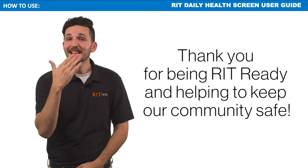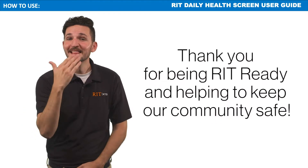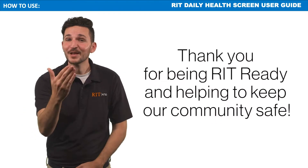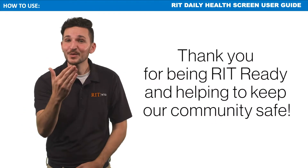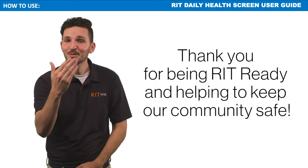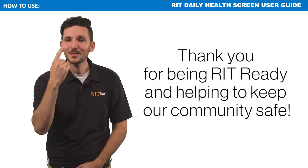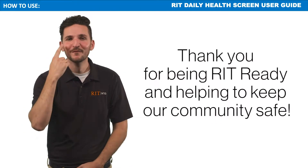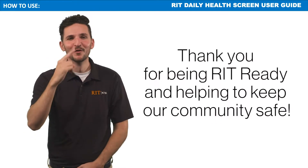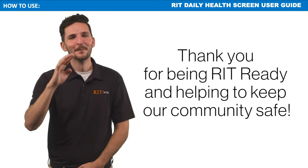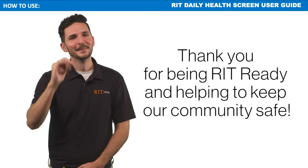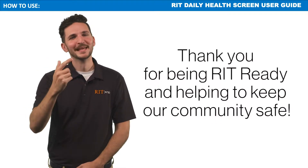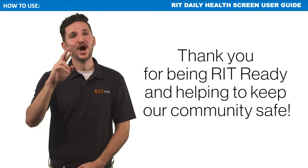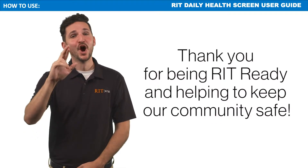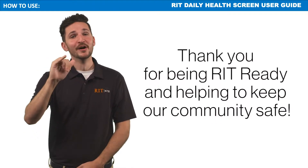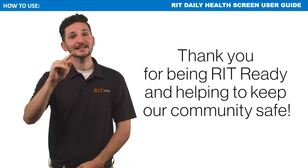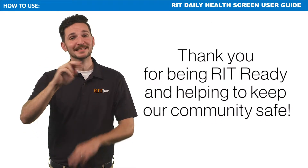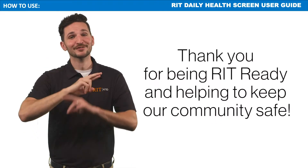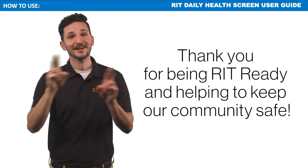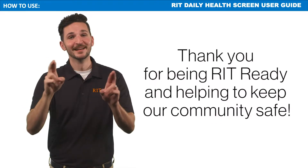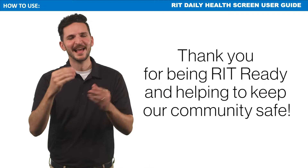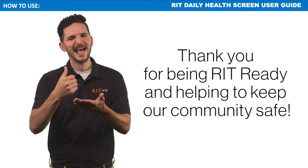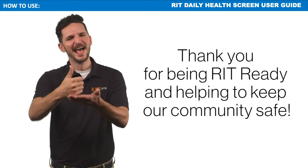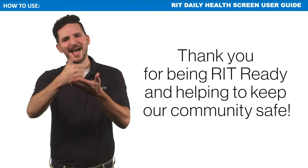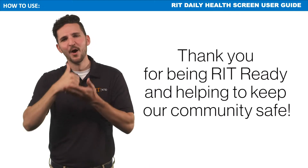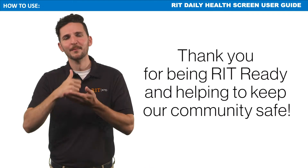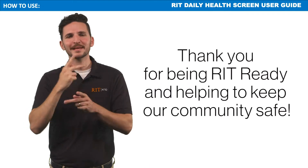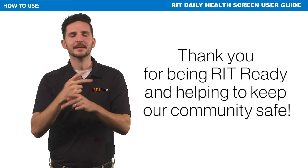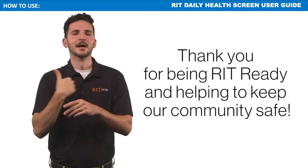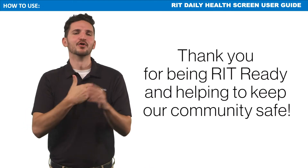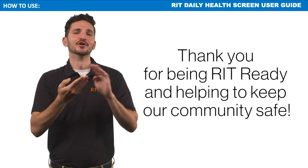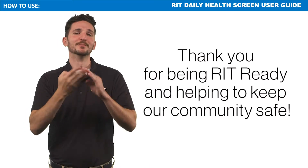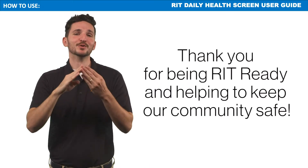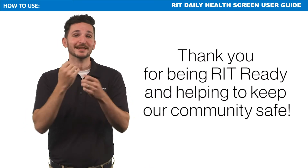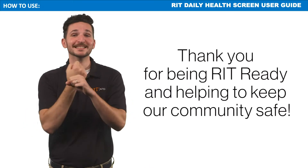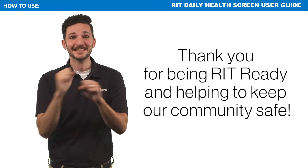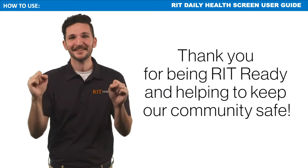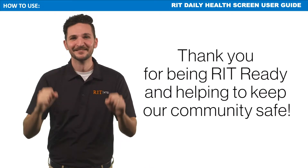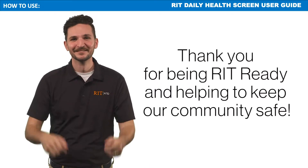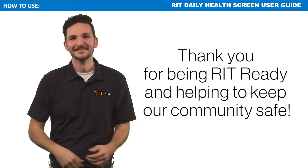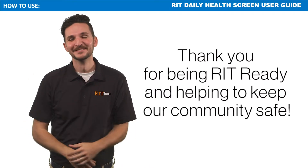Thank you for being RIT Ready and helping to keep our community safe!